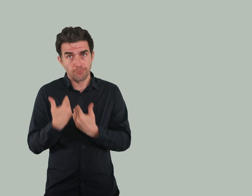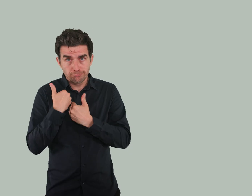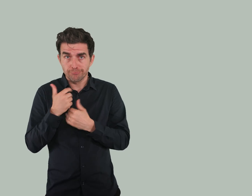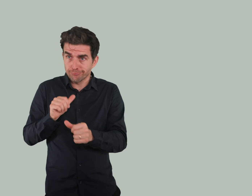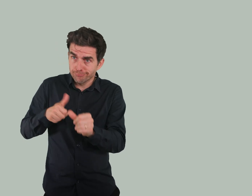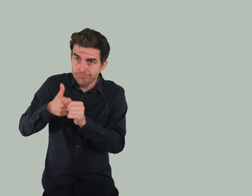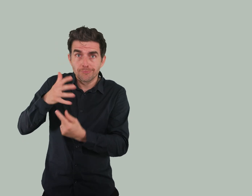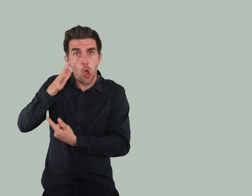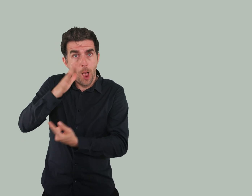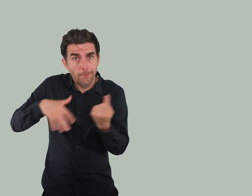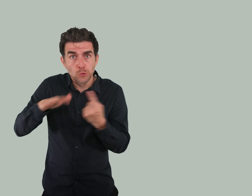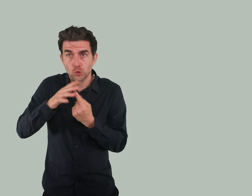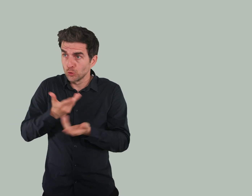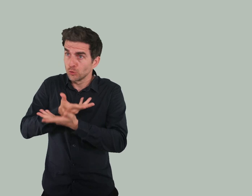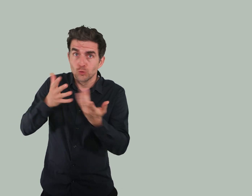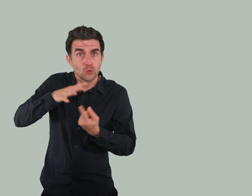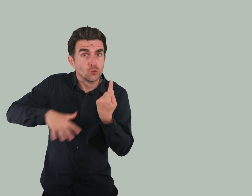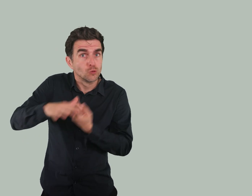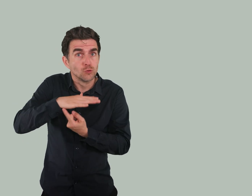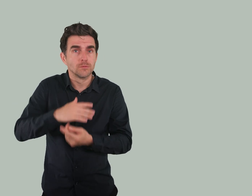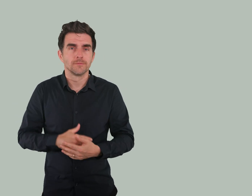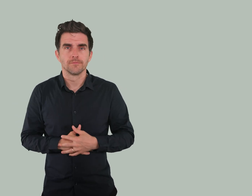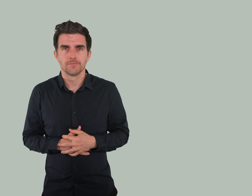It is accountable to the communities it serves.